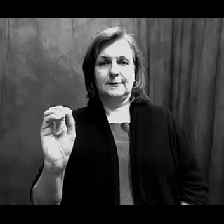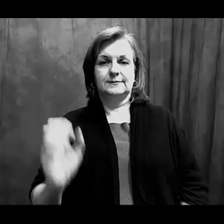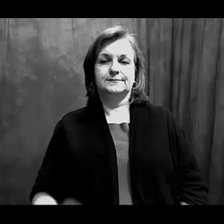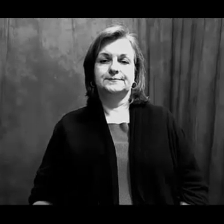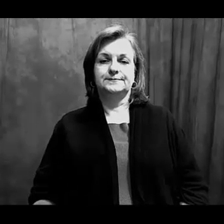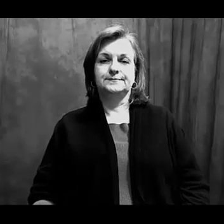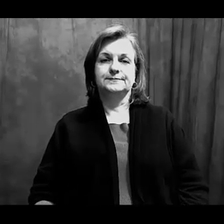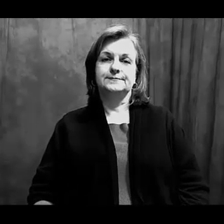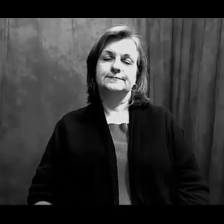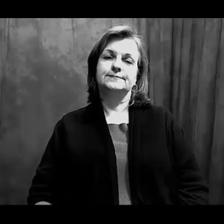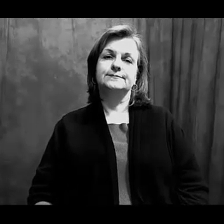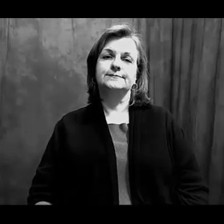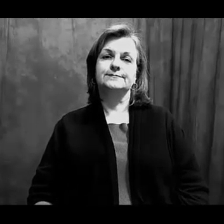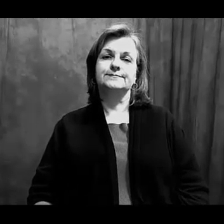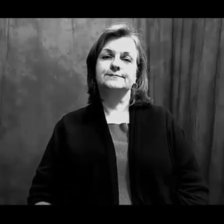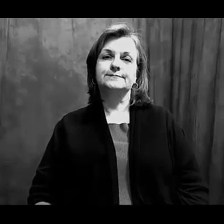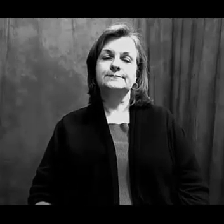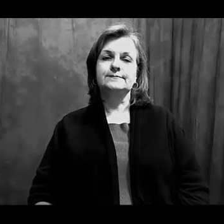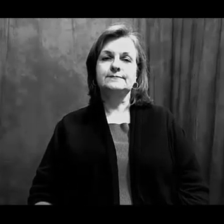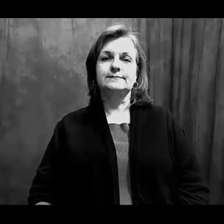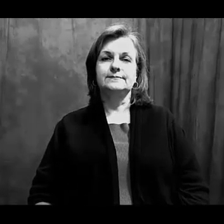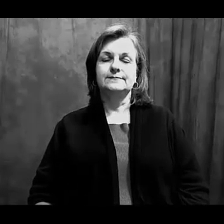organism